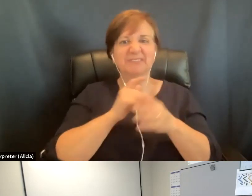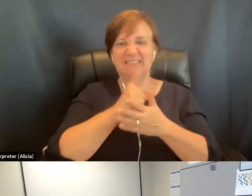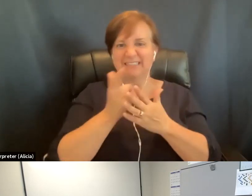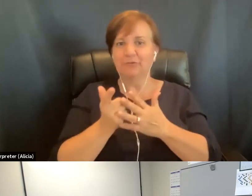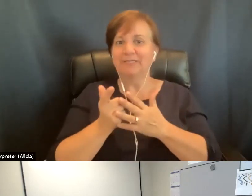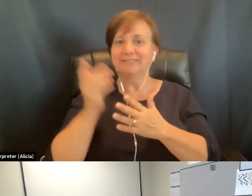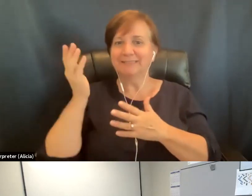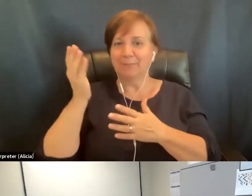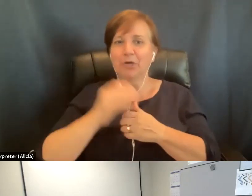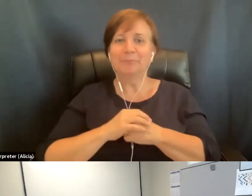Ram Subramaniam (He/him): Thank you very much.